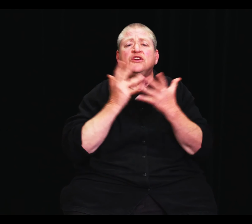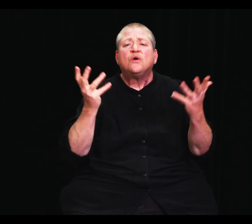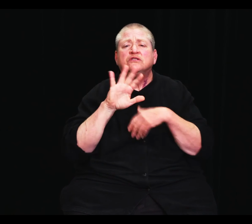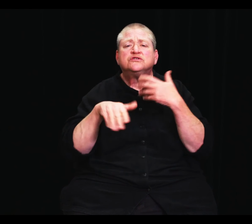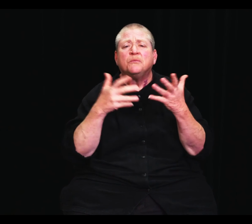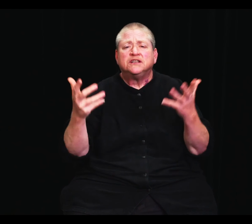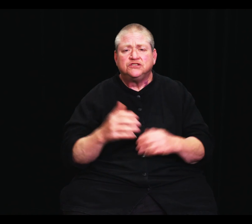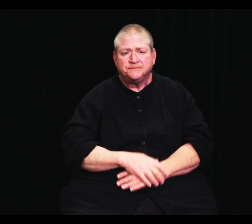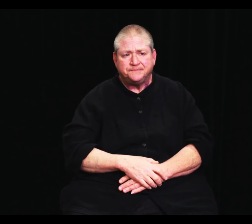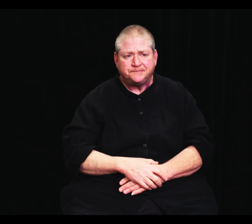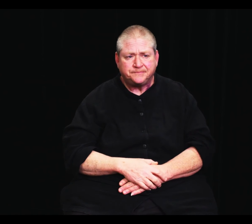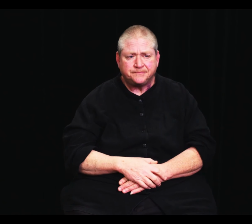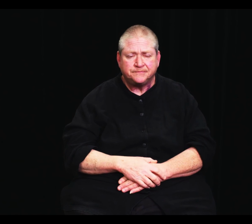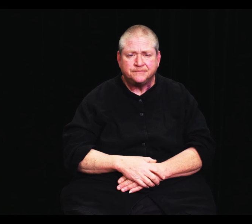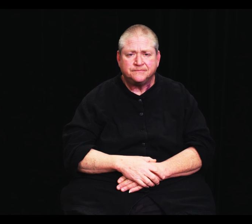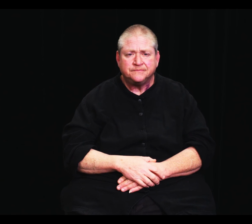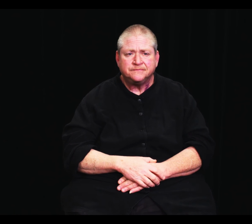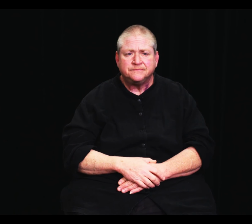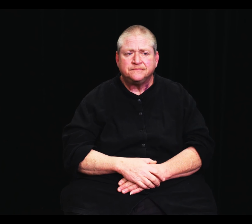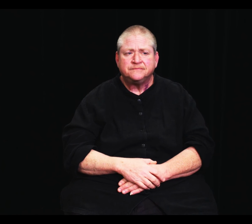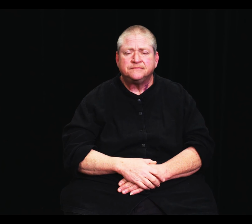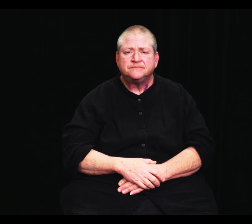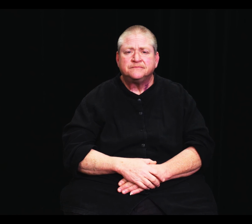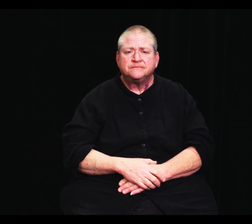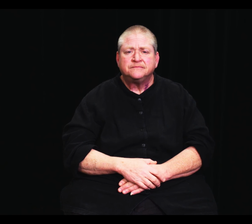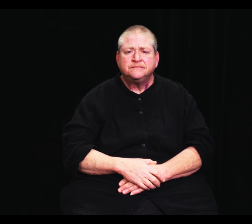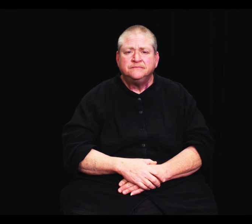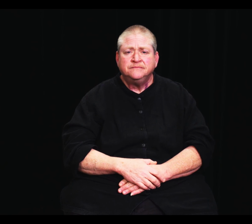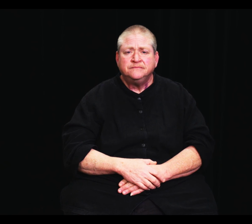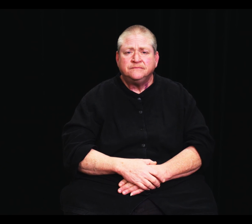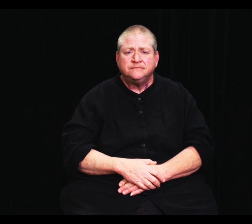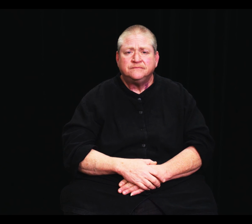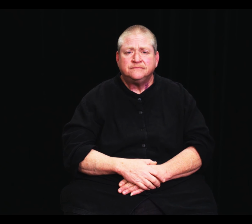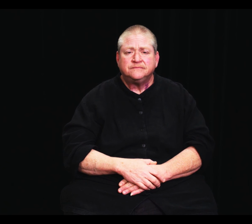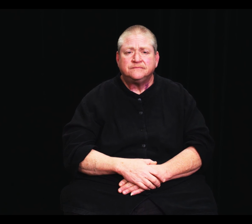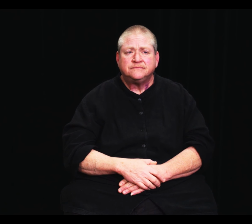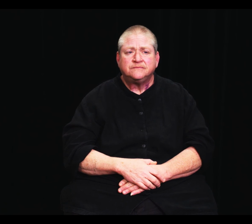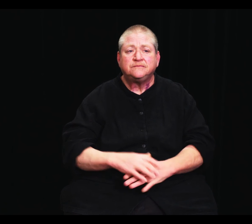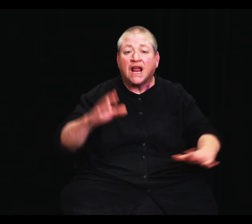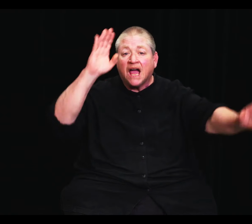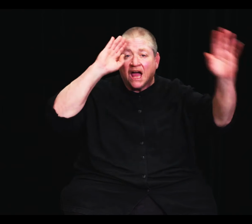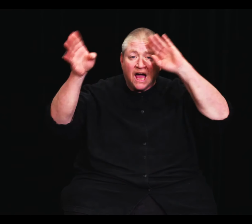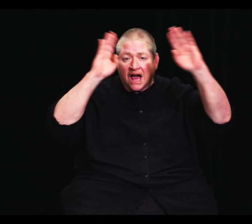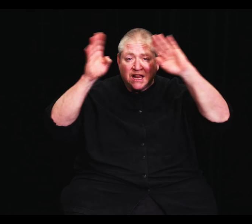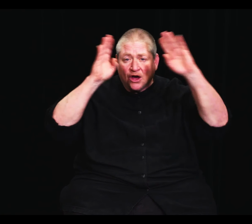Your very existence is wrapped up in the things you are here to fulfill." Thank you all so much.